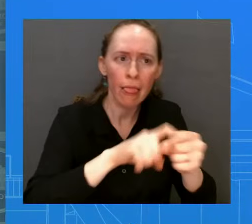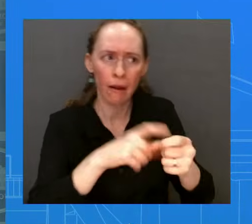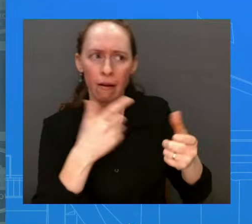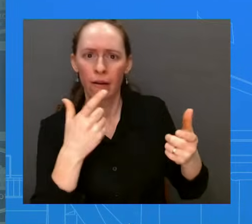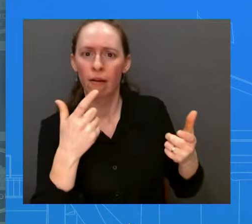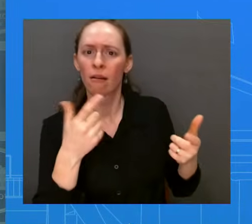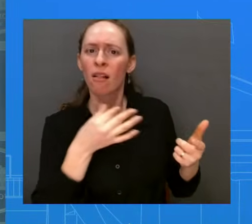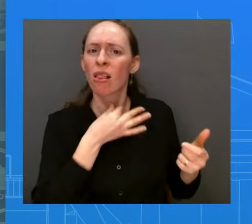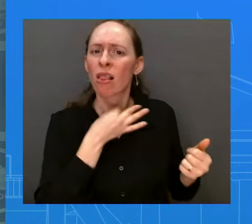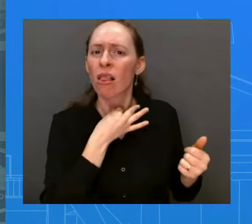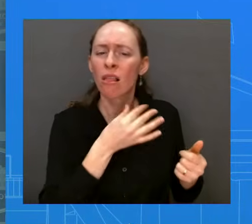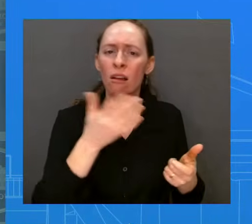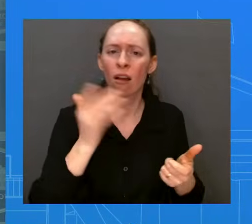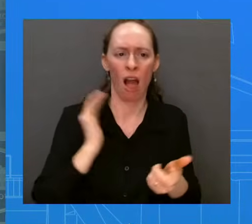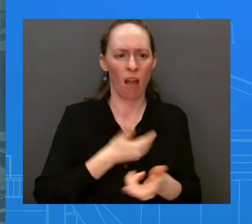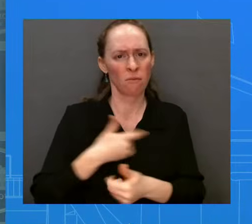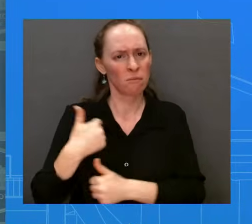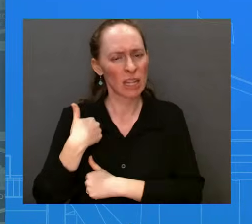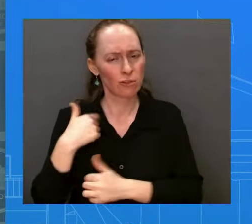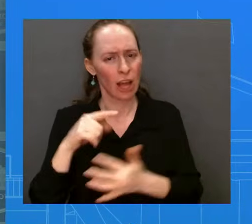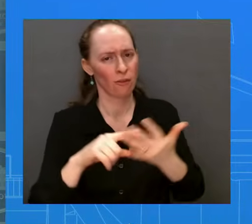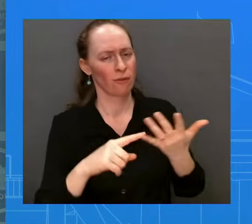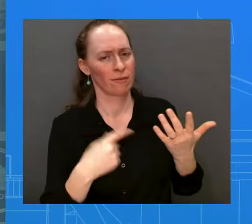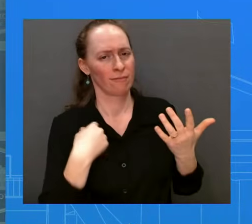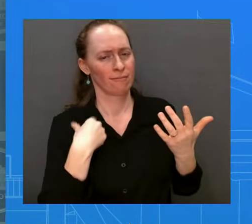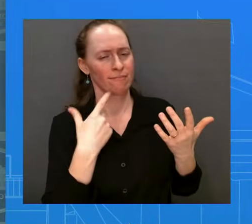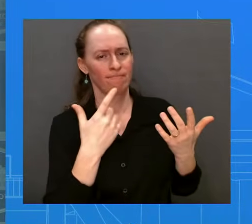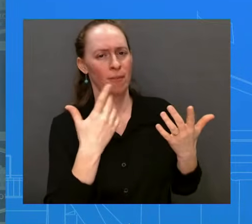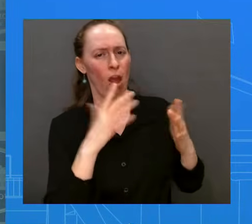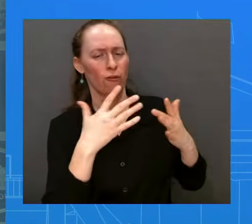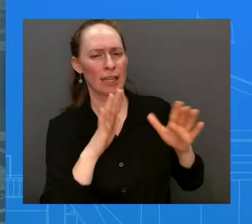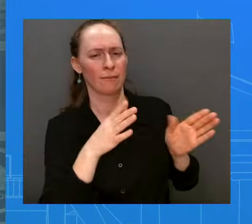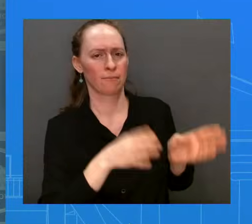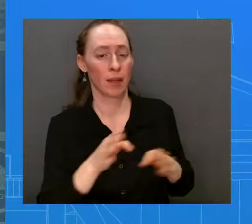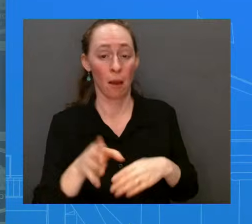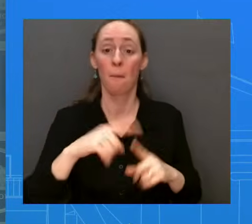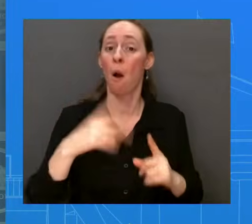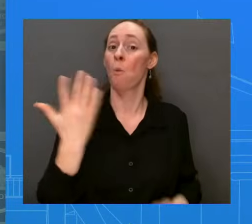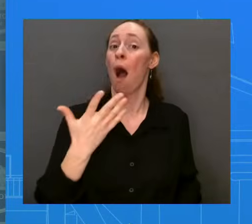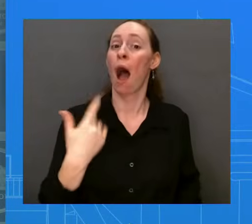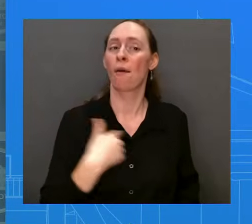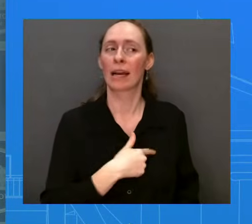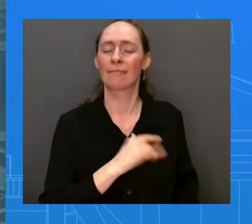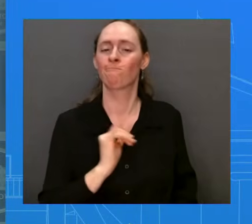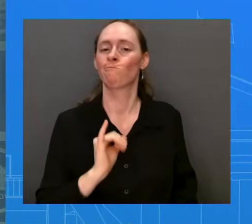a high-altitude balloon program for intelligence collection that's connected to the People's Liberation Army.